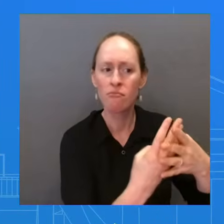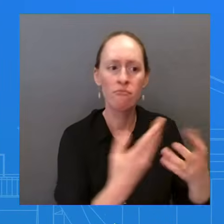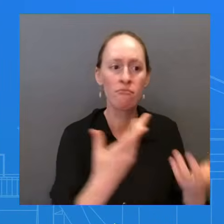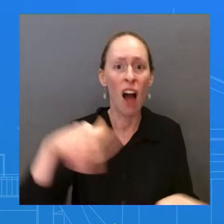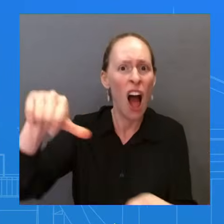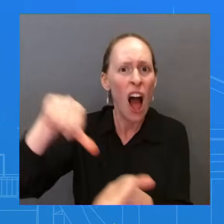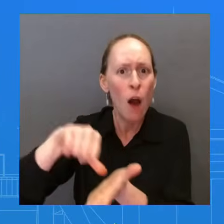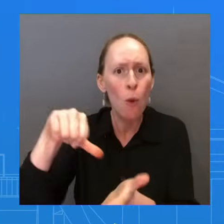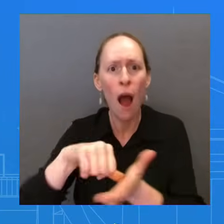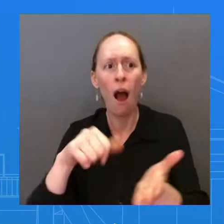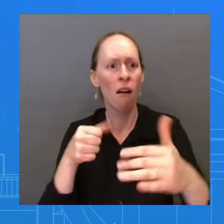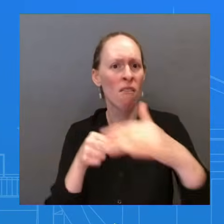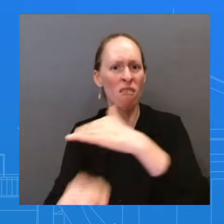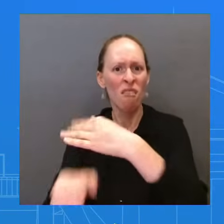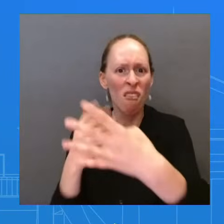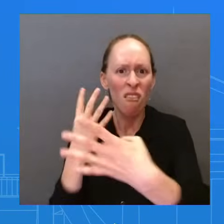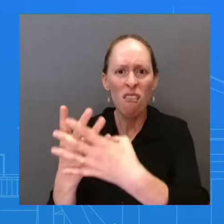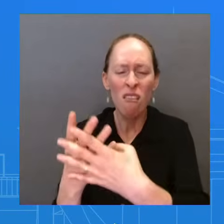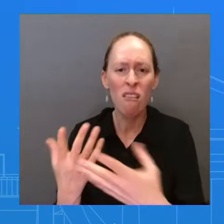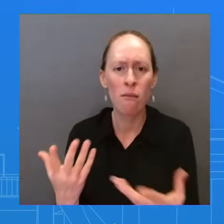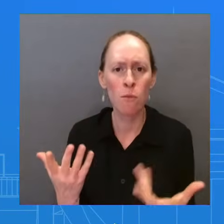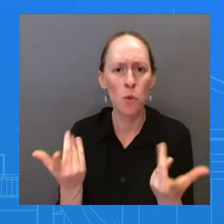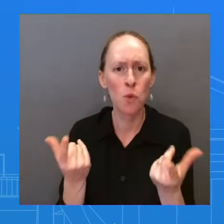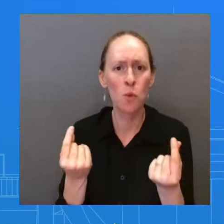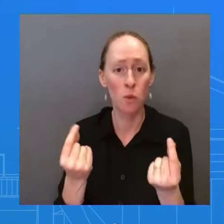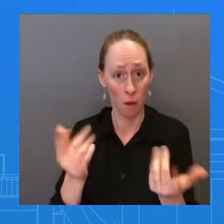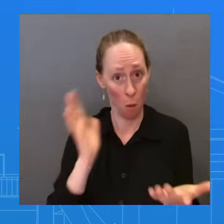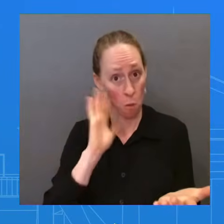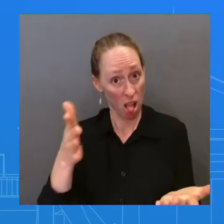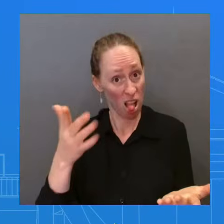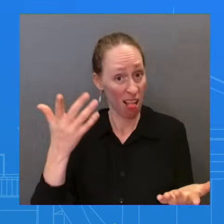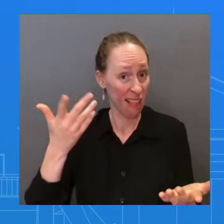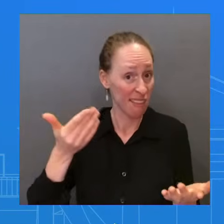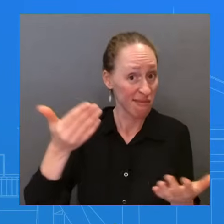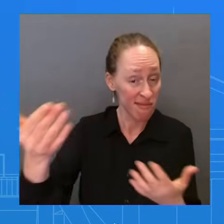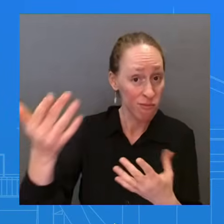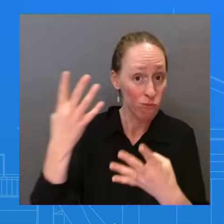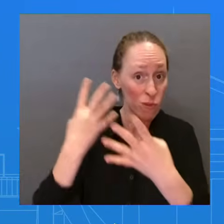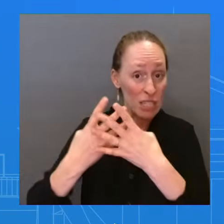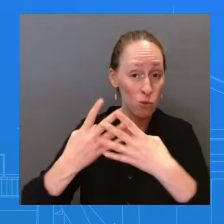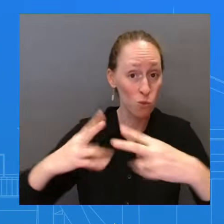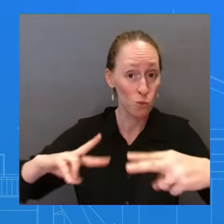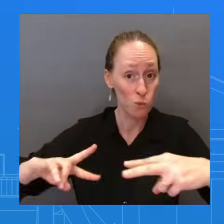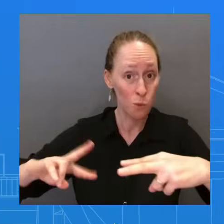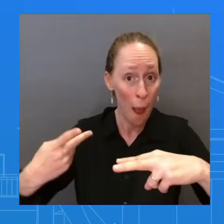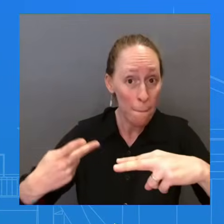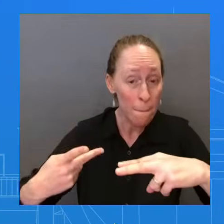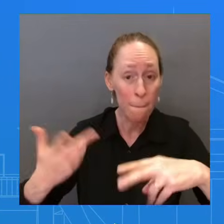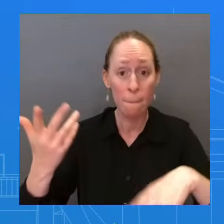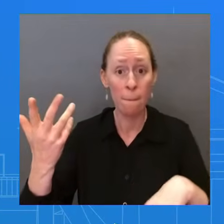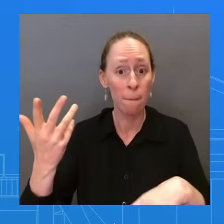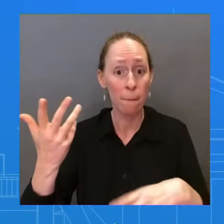Are any of those efforts coming to fruition or advancing in ways that make you all optimistic?